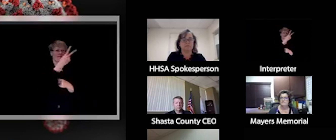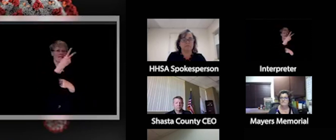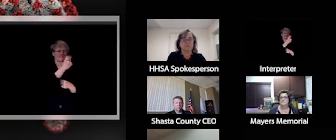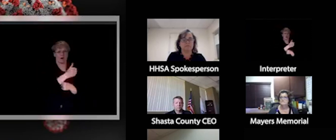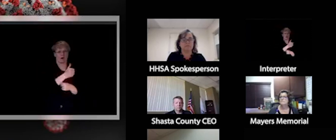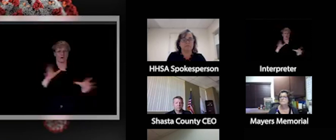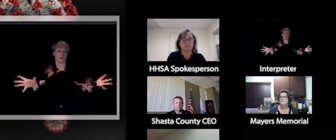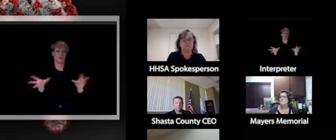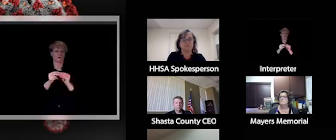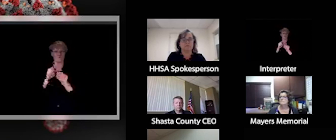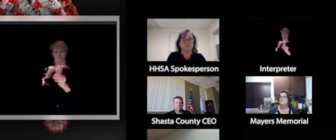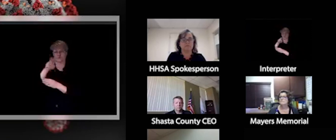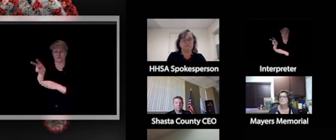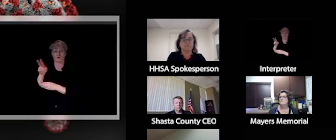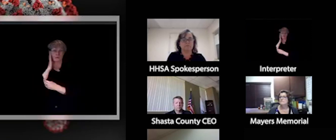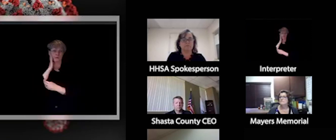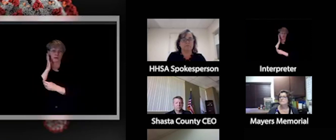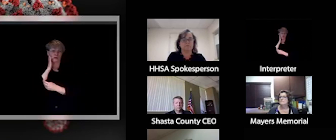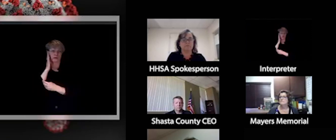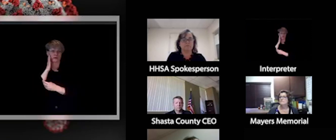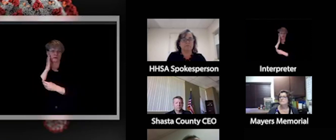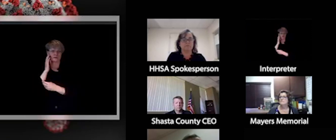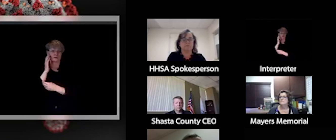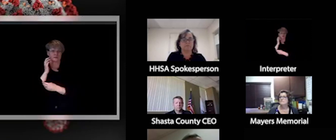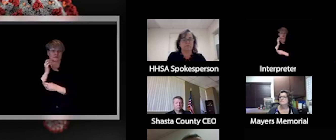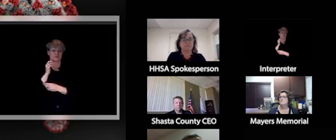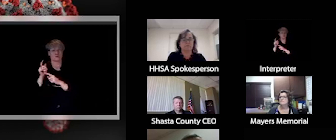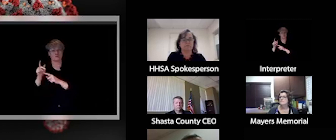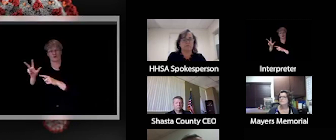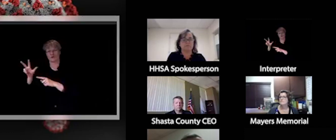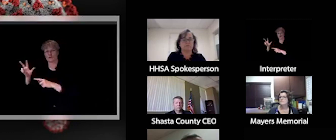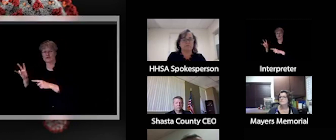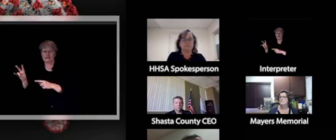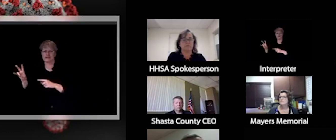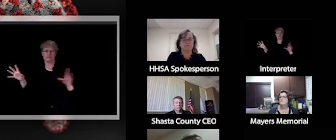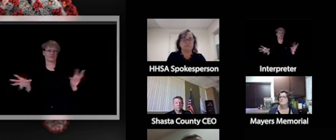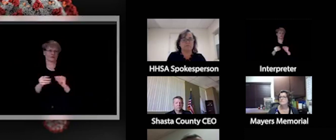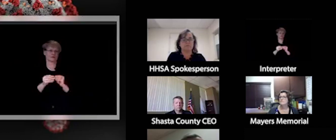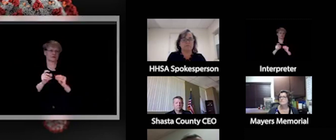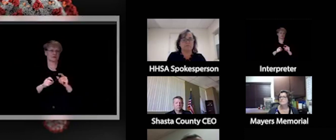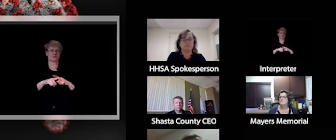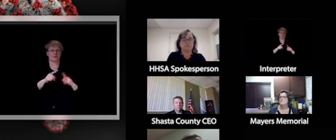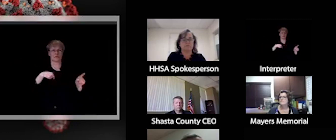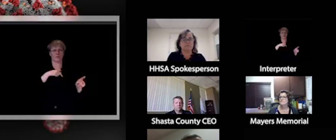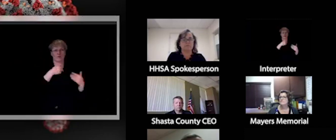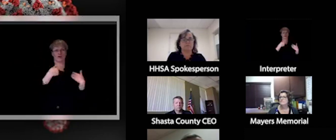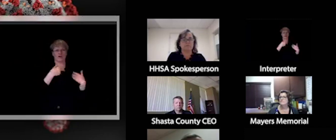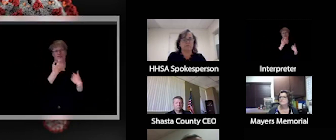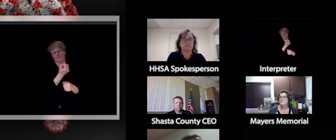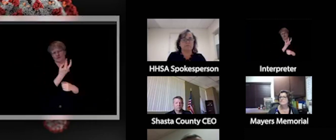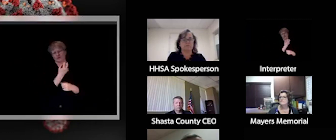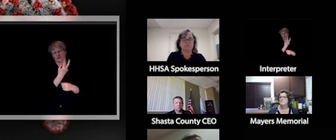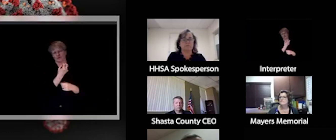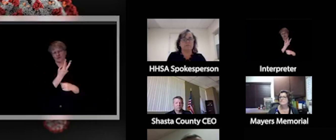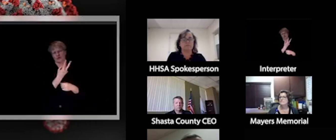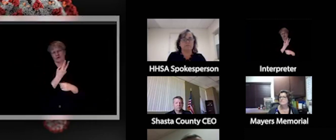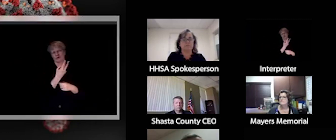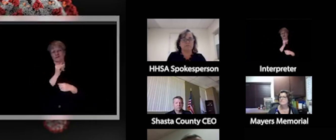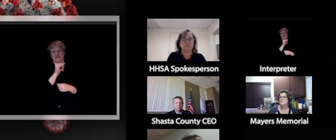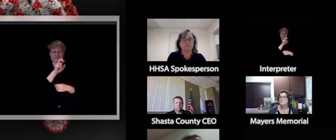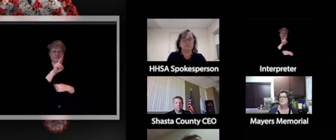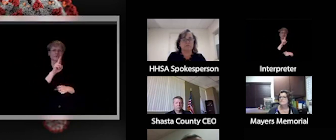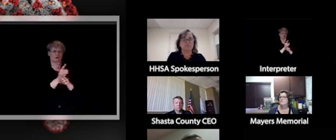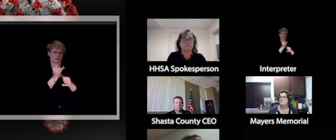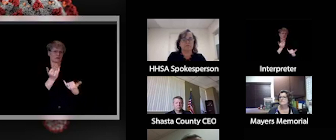up to 37, if needed, and we only have a dozen in ICU at this point. Obviously, we are not